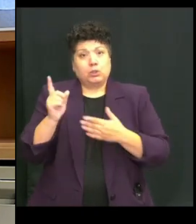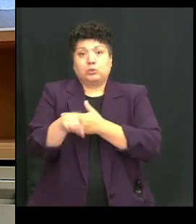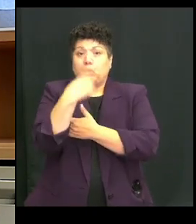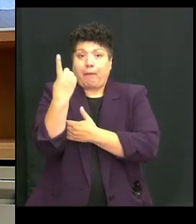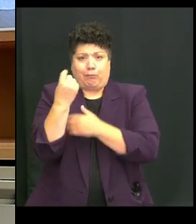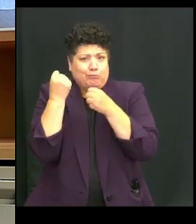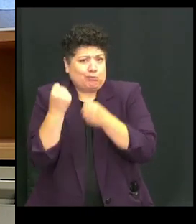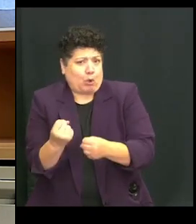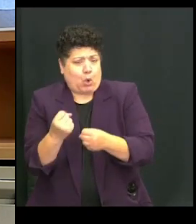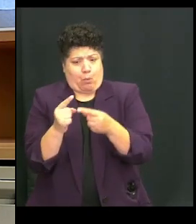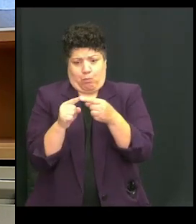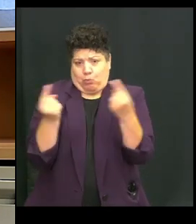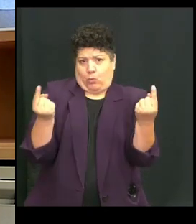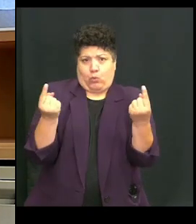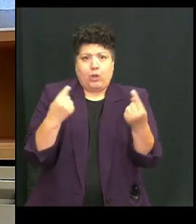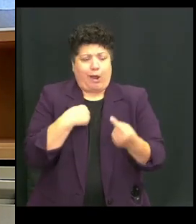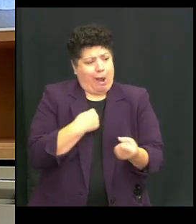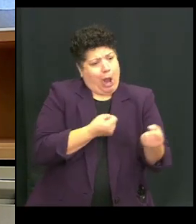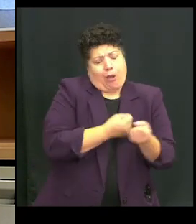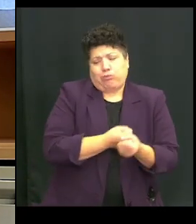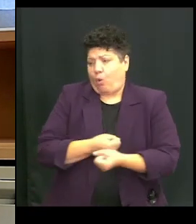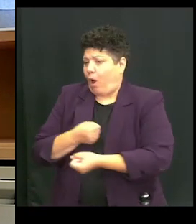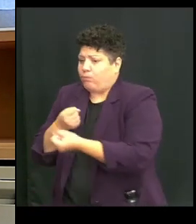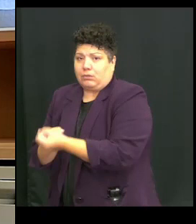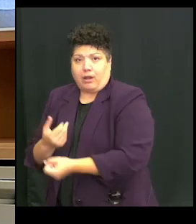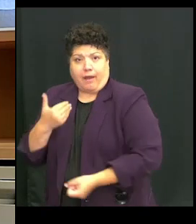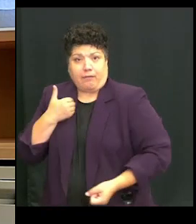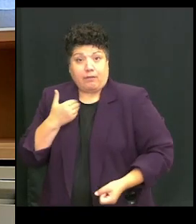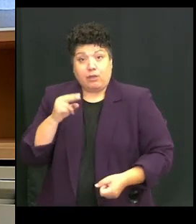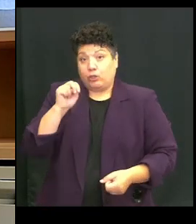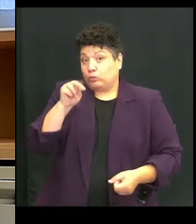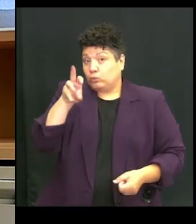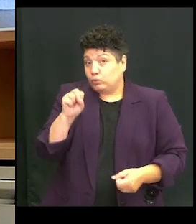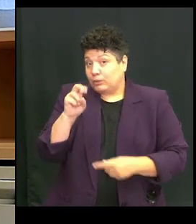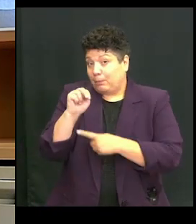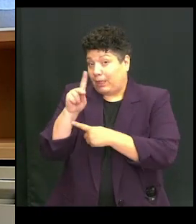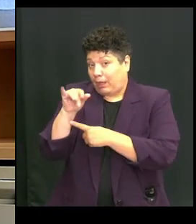The news media is almost certainly the principle source of these misperceptions.